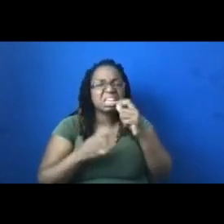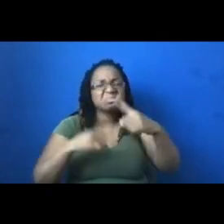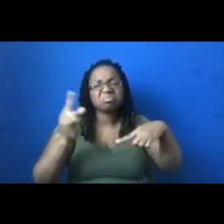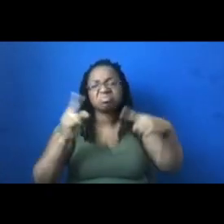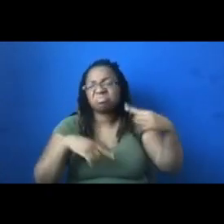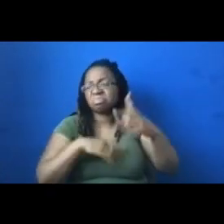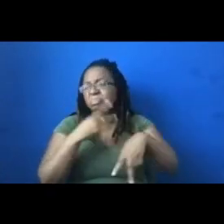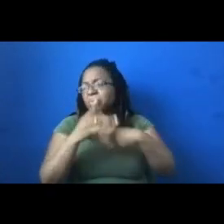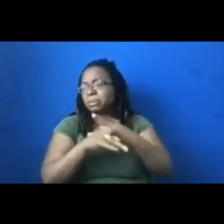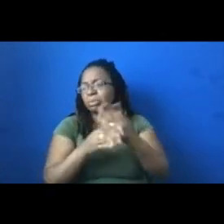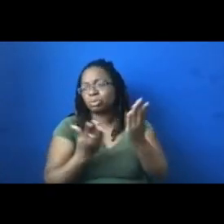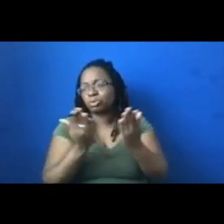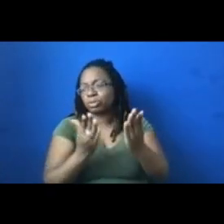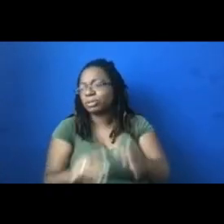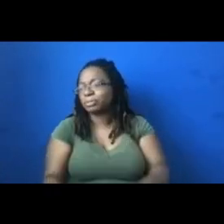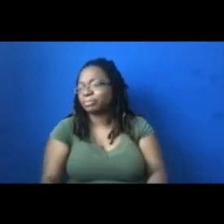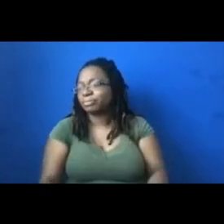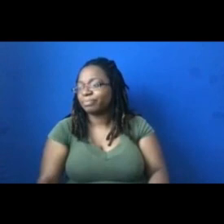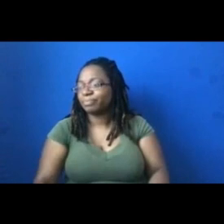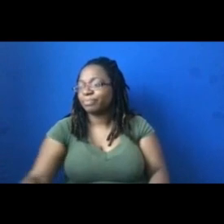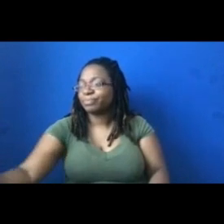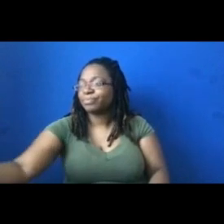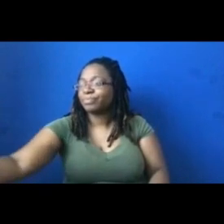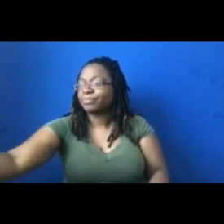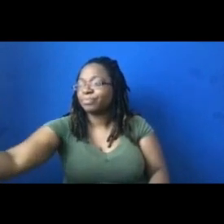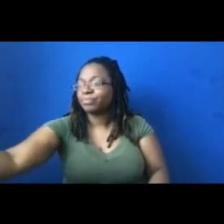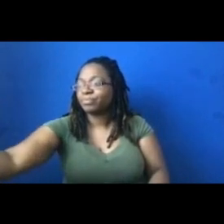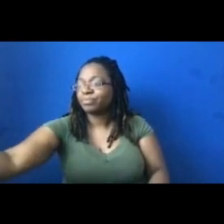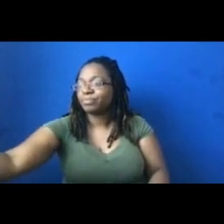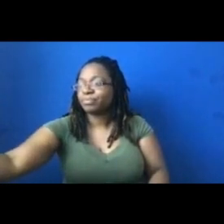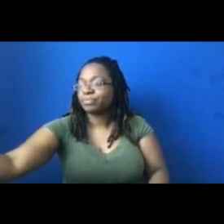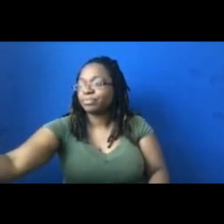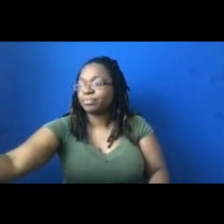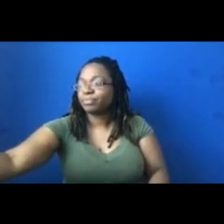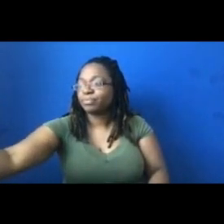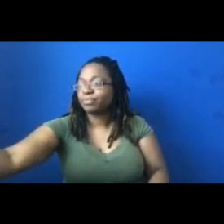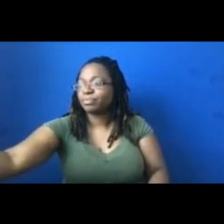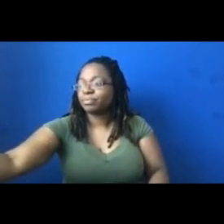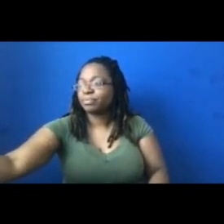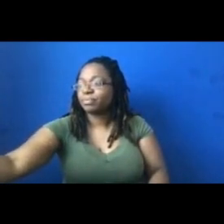services. In that case, there needs to be a building up of